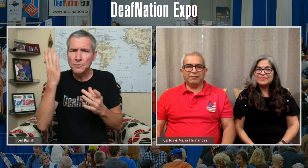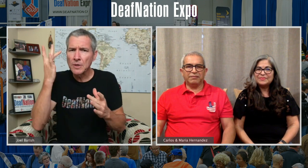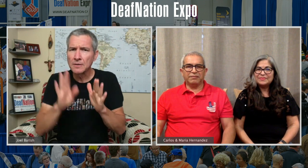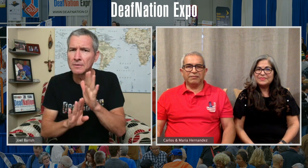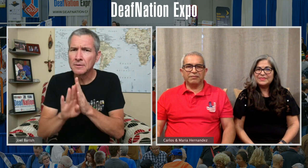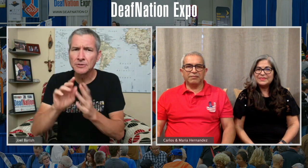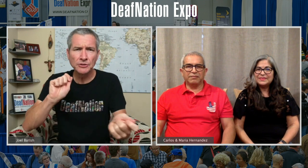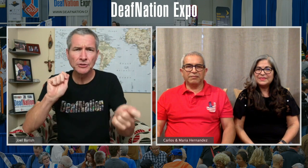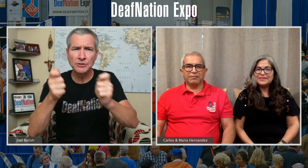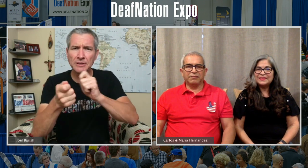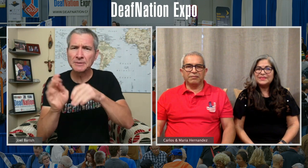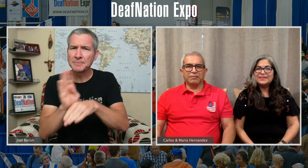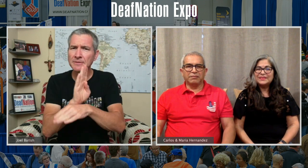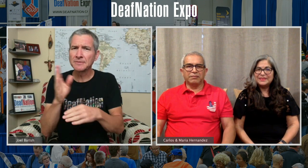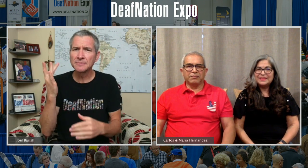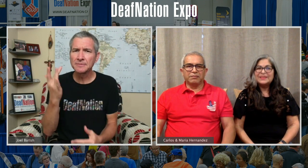Why did you develop and change your business?